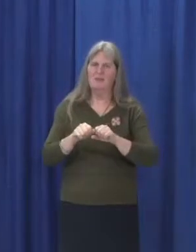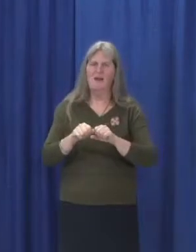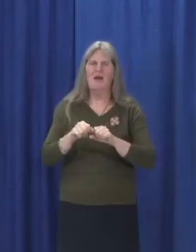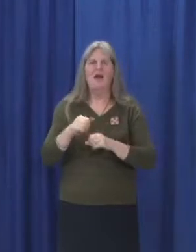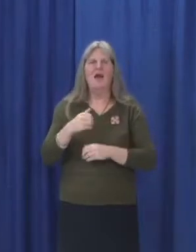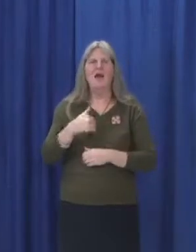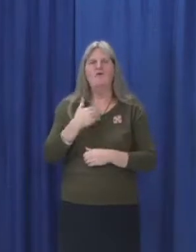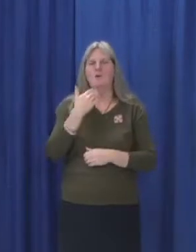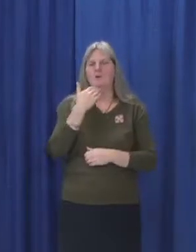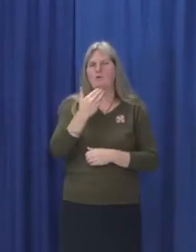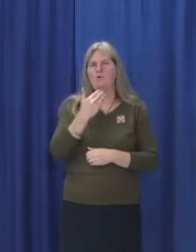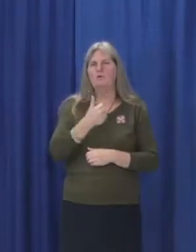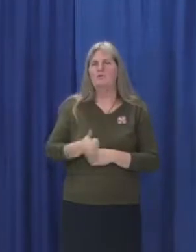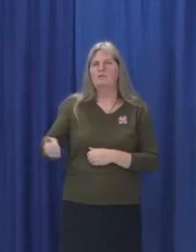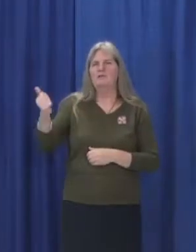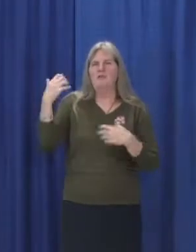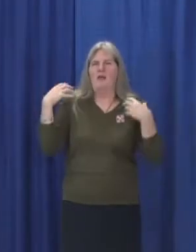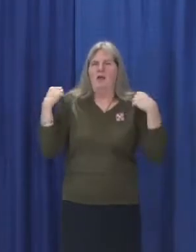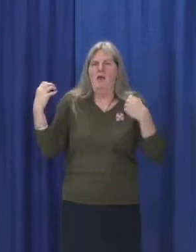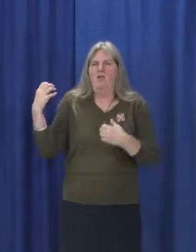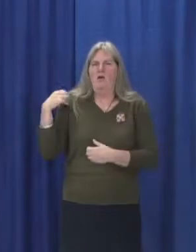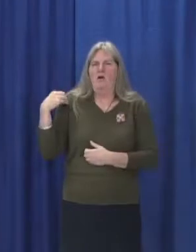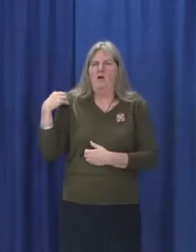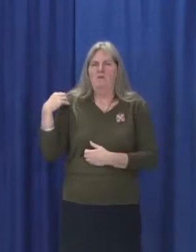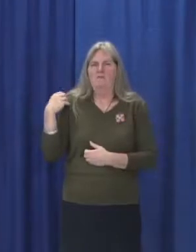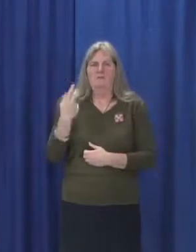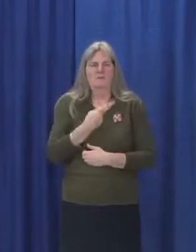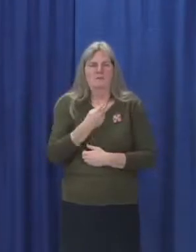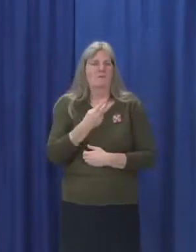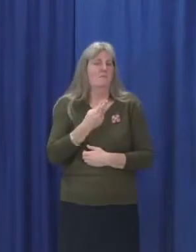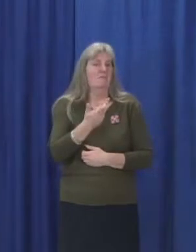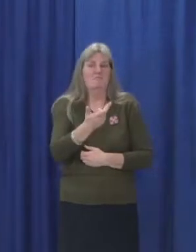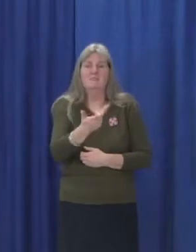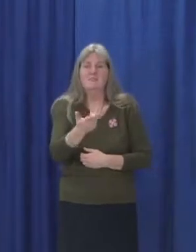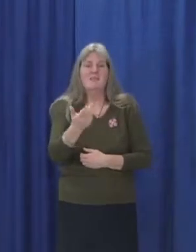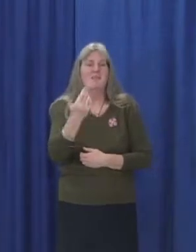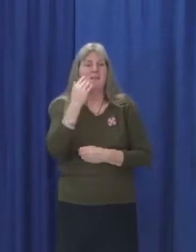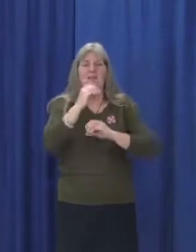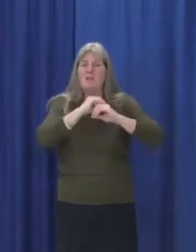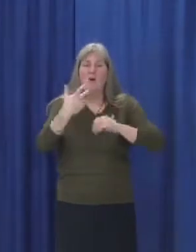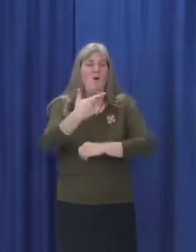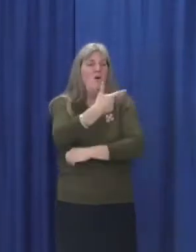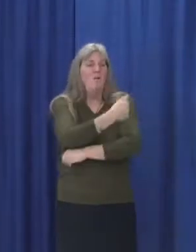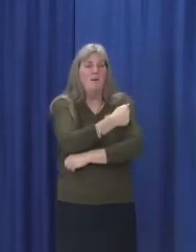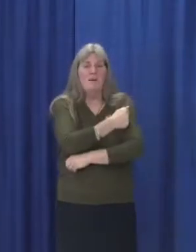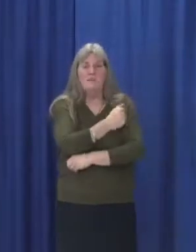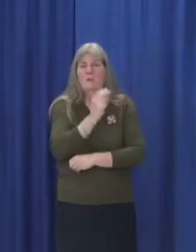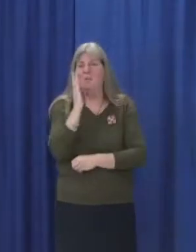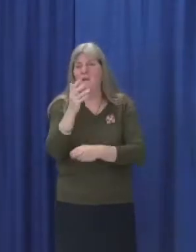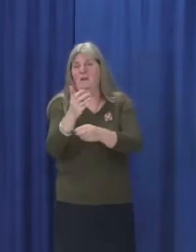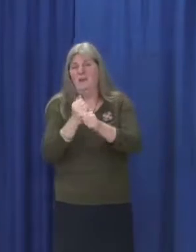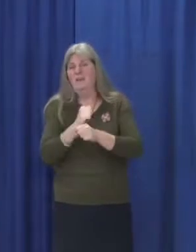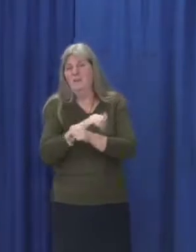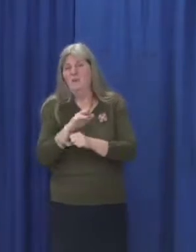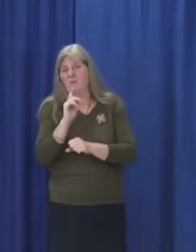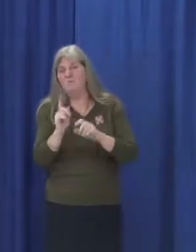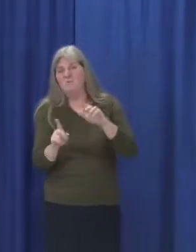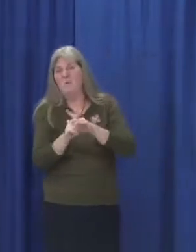Officer of Health who have said if you are unvaccinated it's a matter of time and as we start